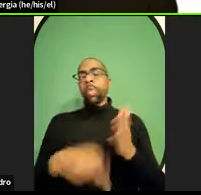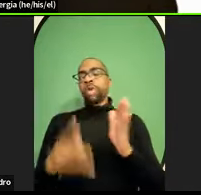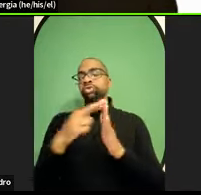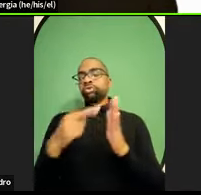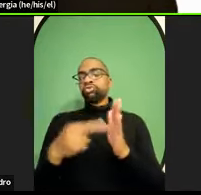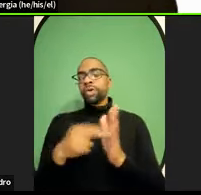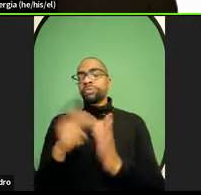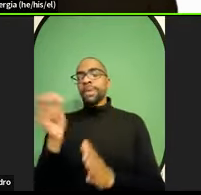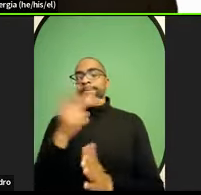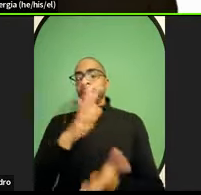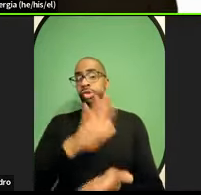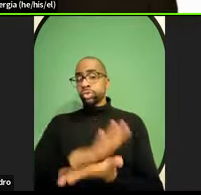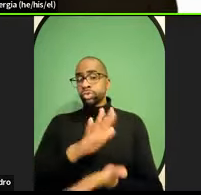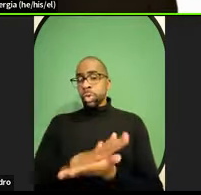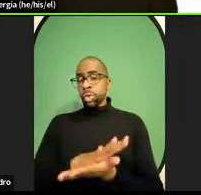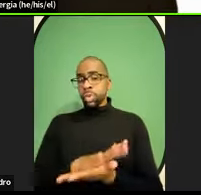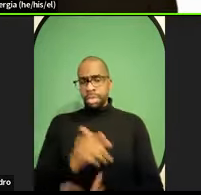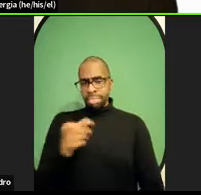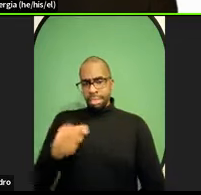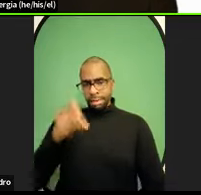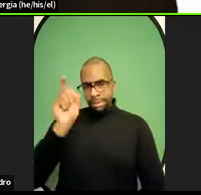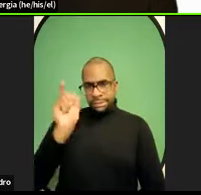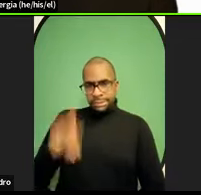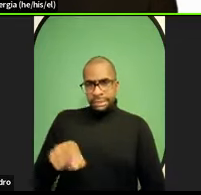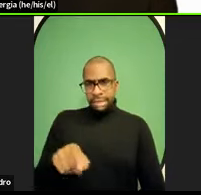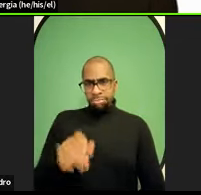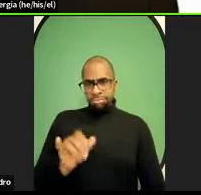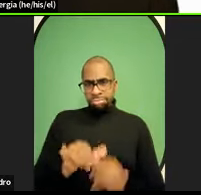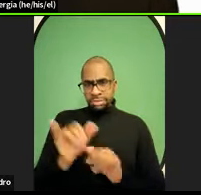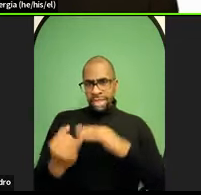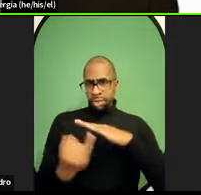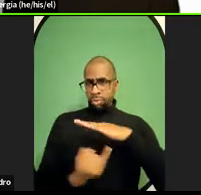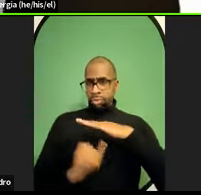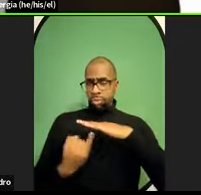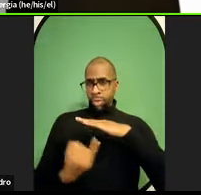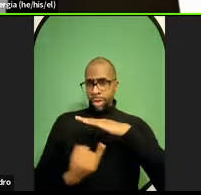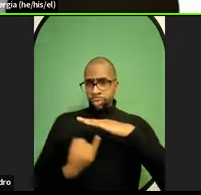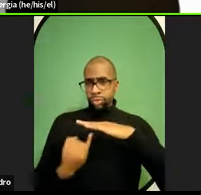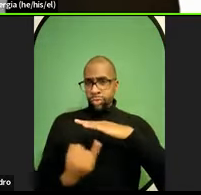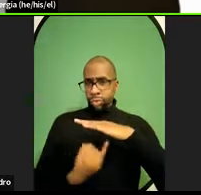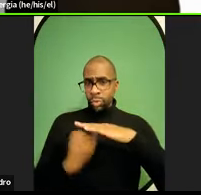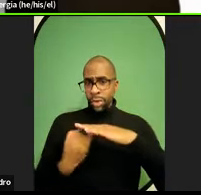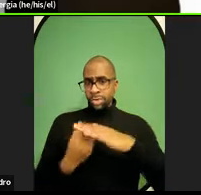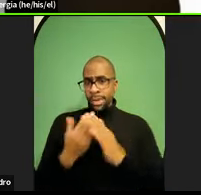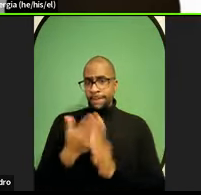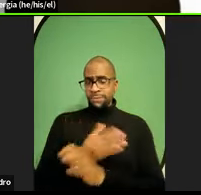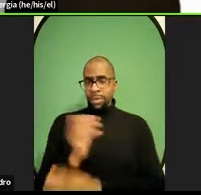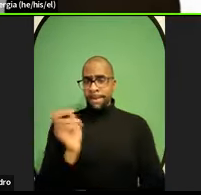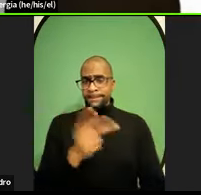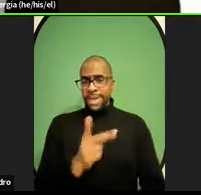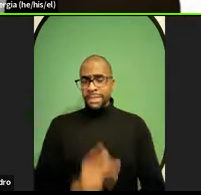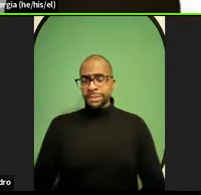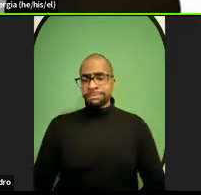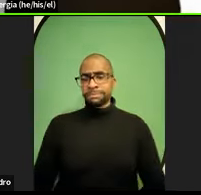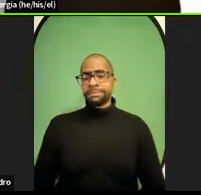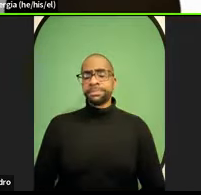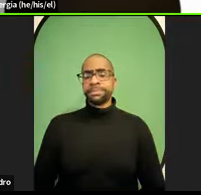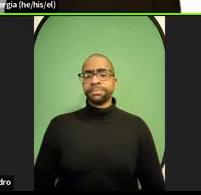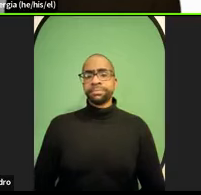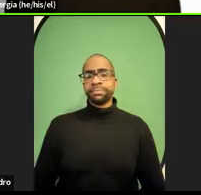negative, what is the protocol for them to return to school do for them to return to school, do they have to stay in. Corinth quarantine or do they need to do another pCR in order to add another pCR in order to attend